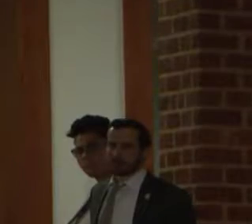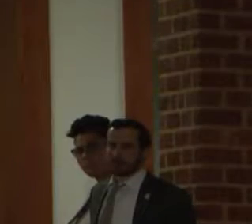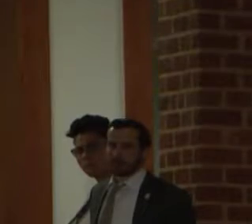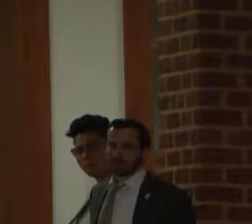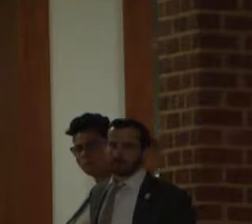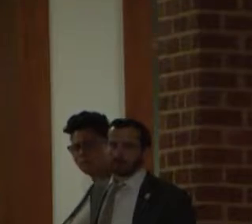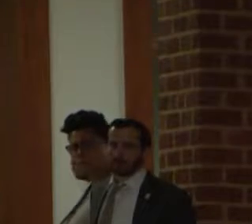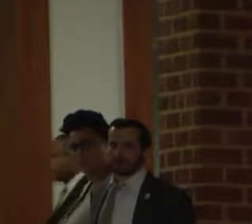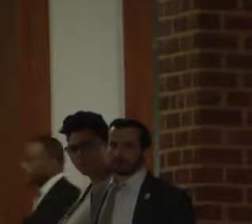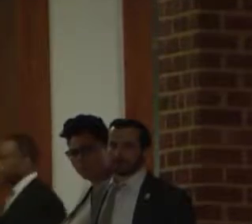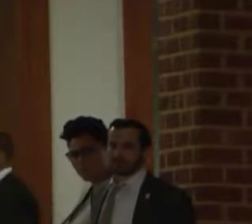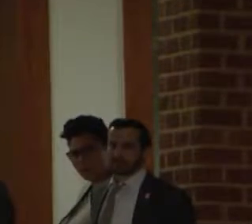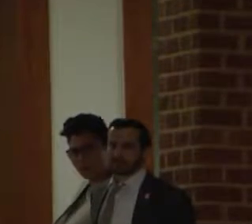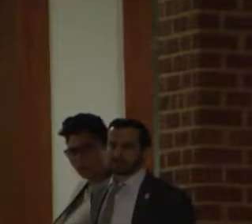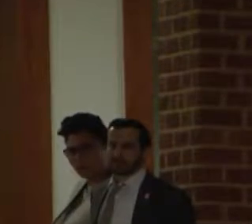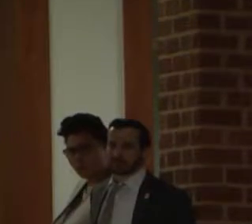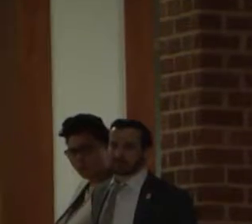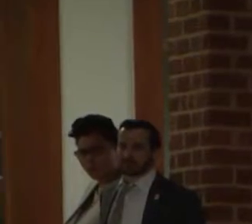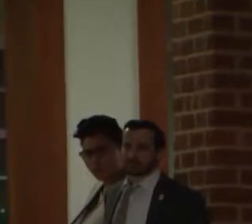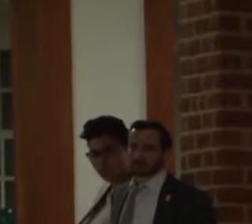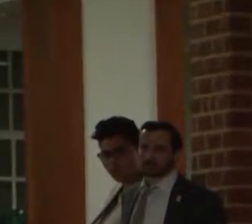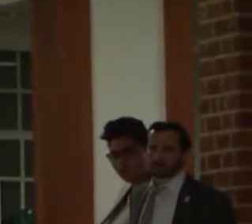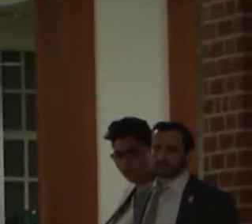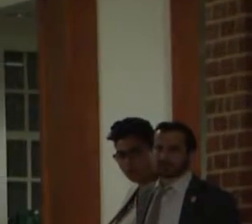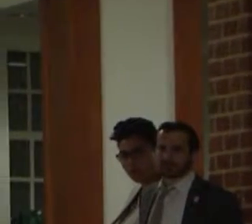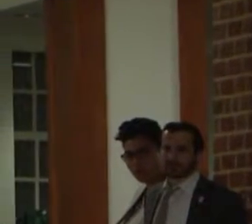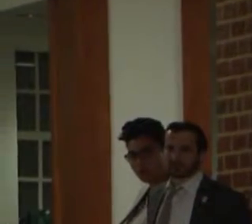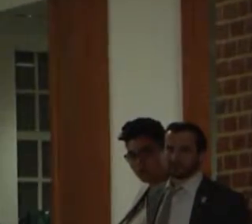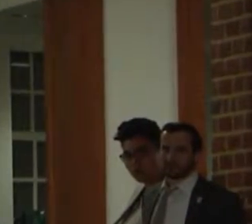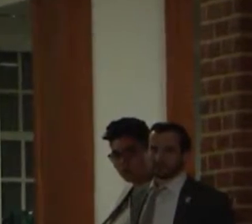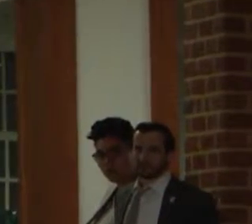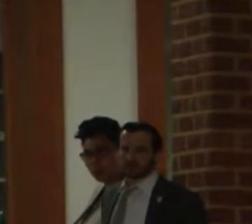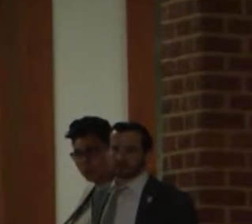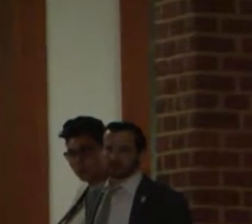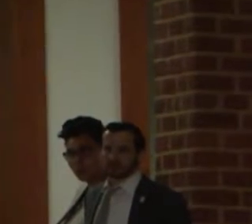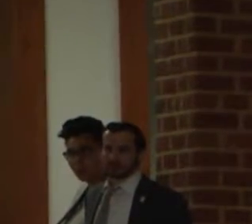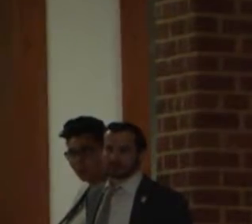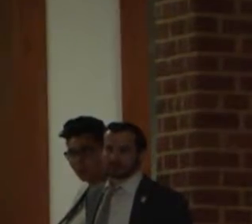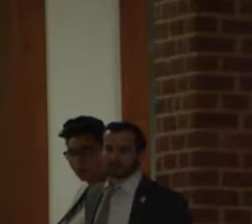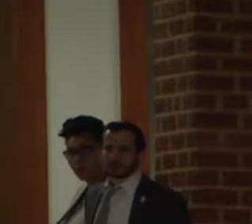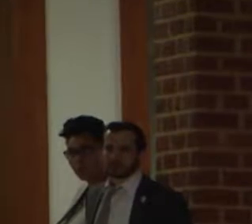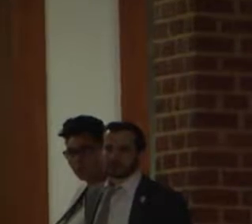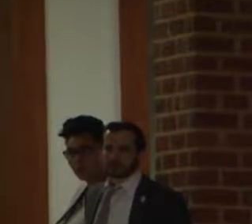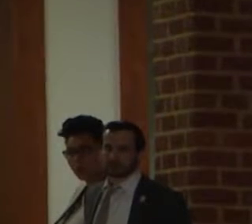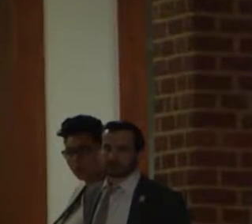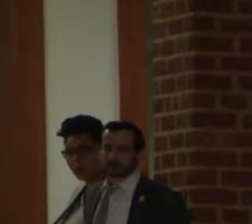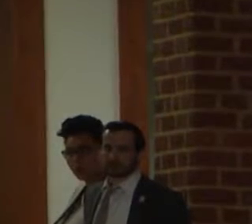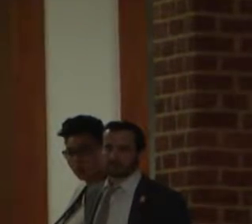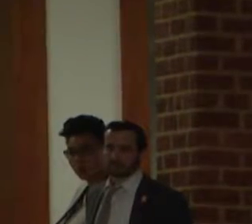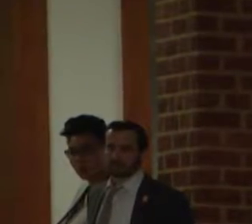HOWEVER, THERE ARE ALSO AGENCIES IN PUBLIC SAFETY, POLICE DEPARTMENT, FIRE AND EMS DEPARTMENT, THE D.C.